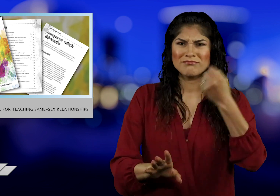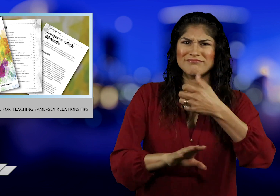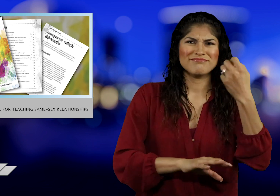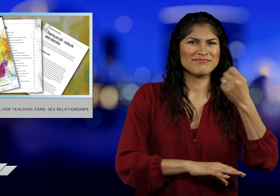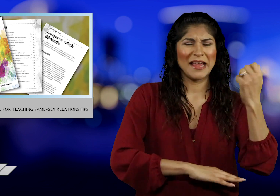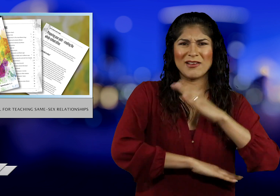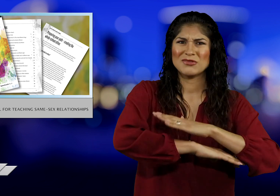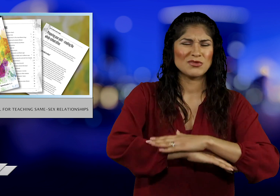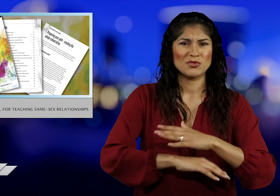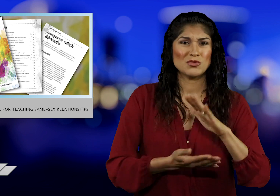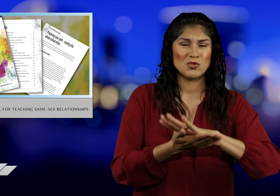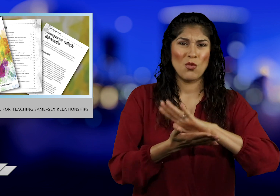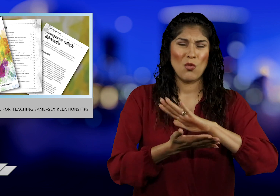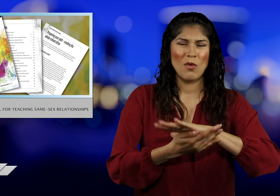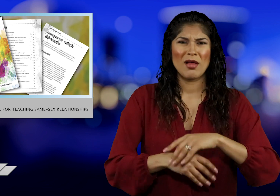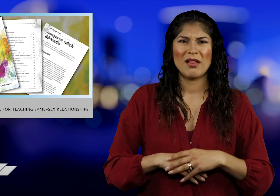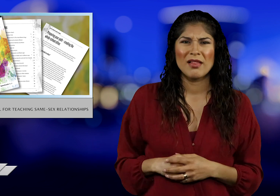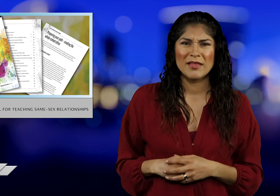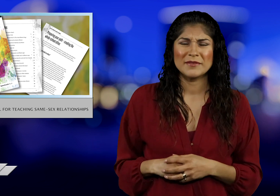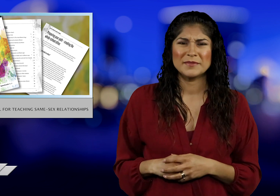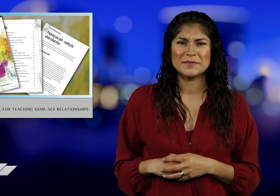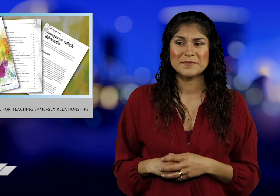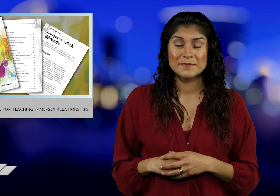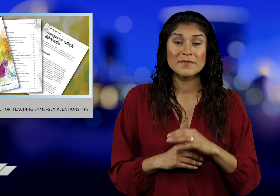students are Muslim.